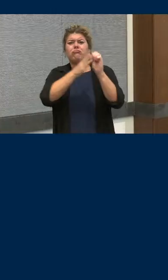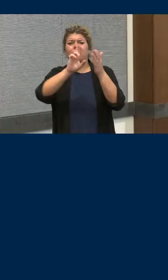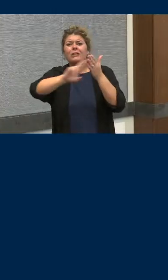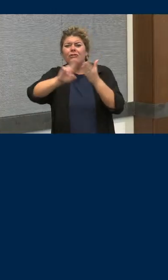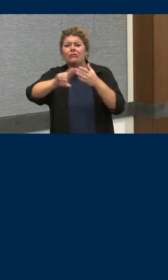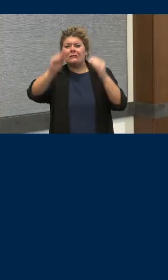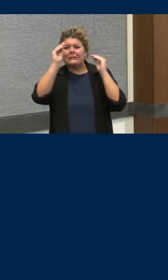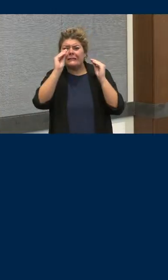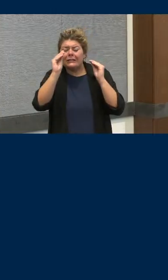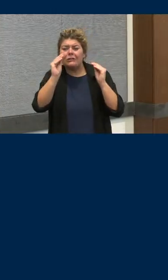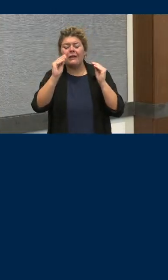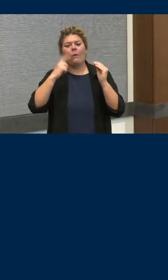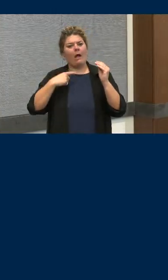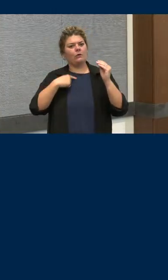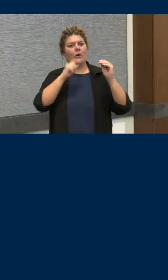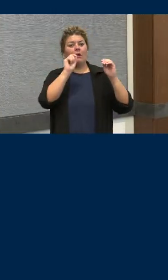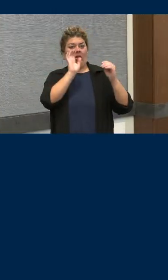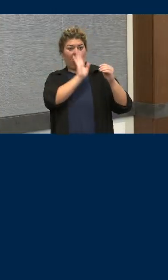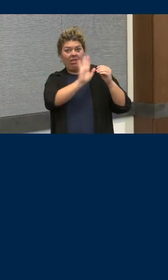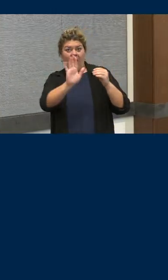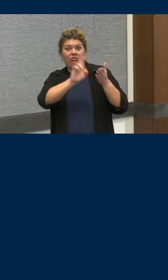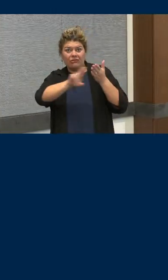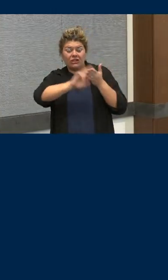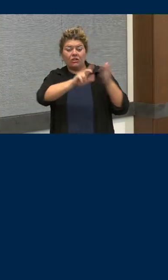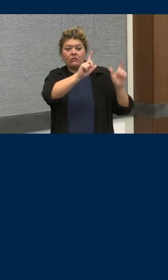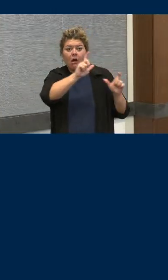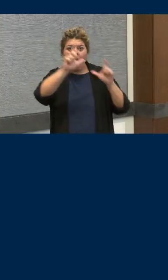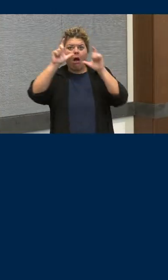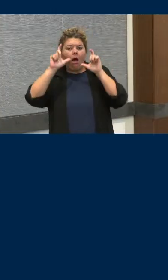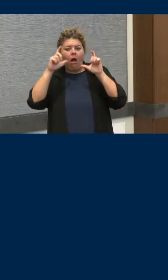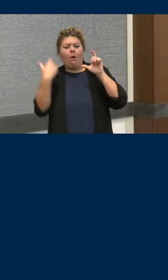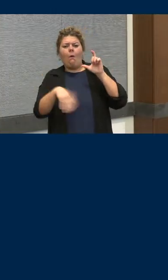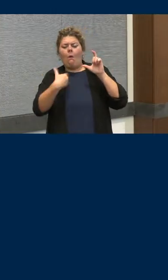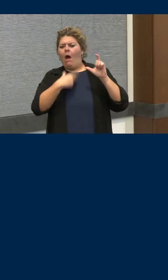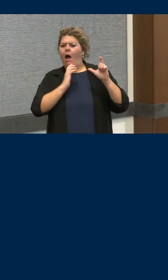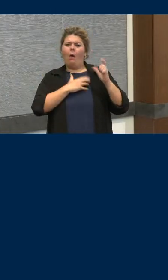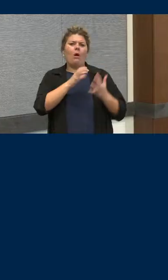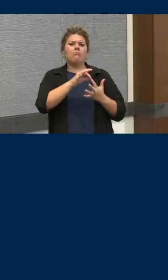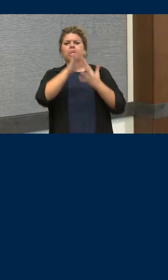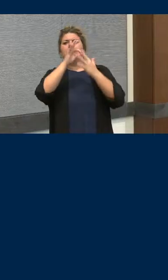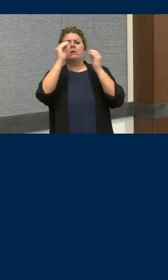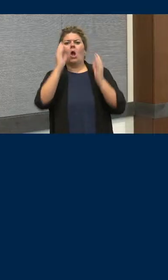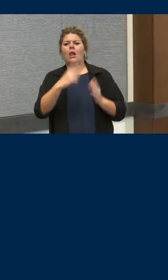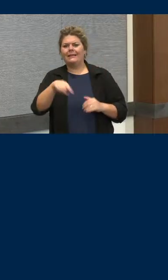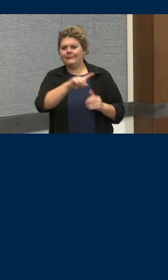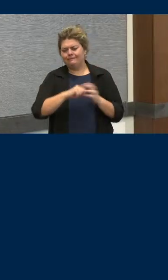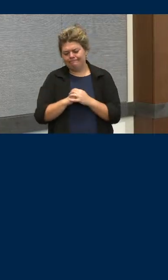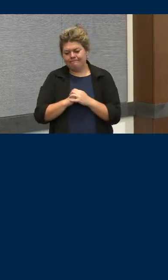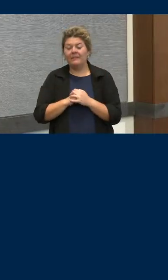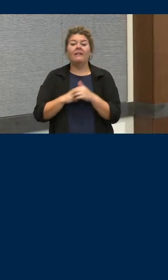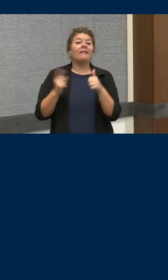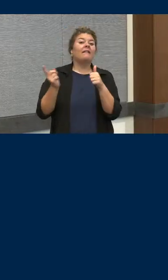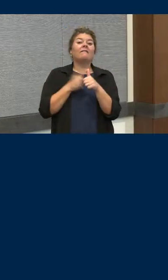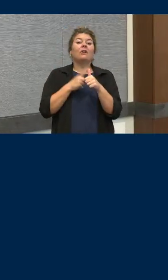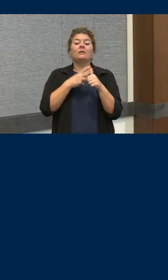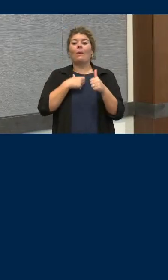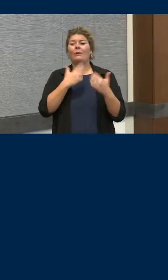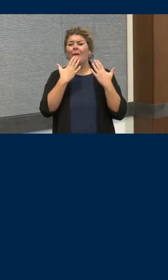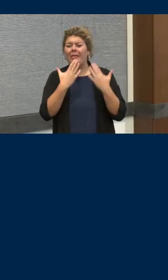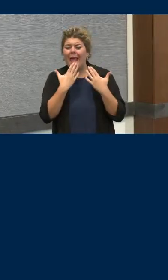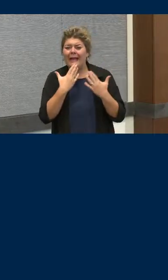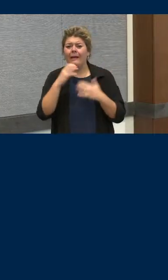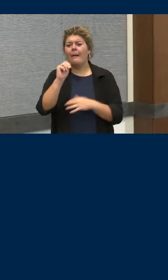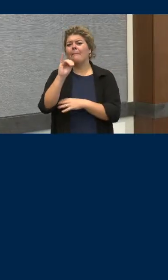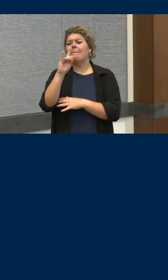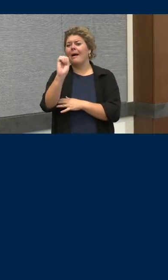distinguished colleagues.